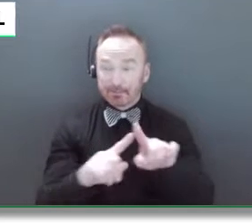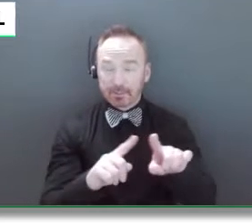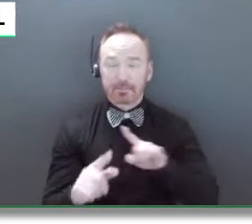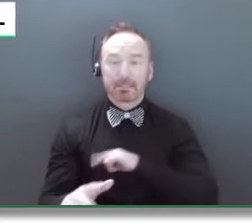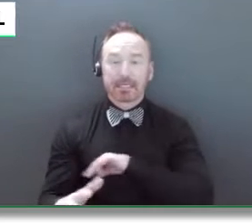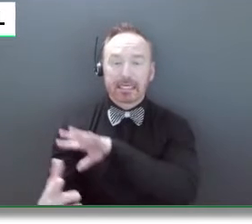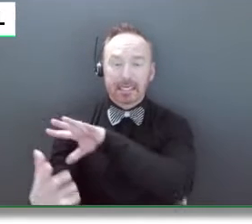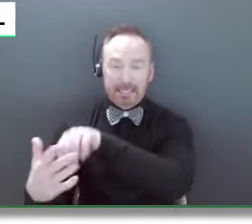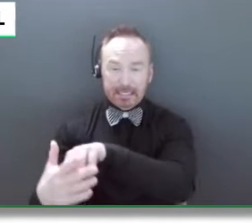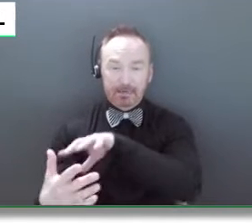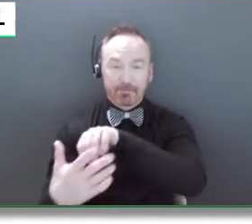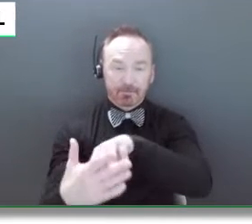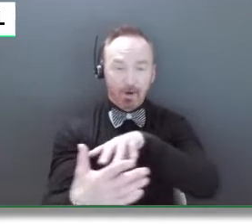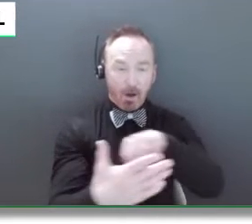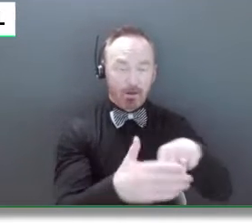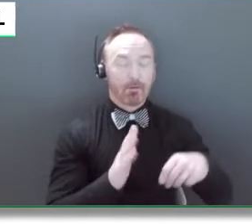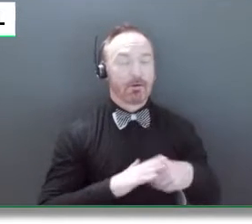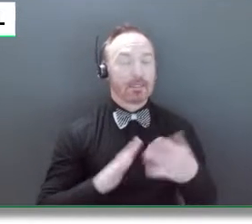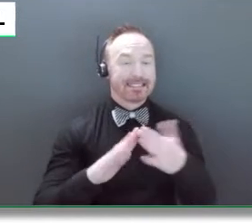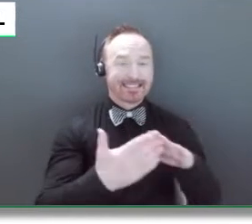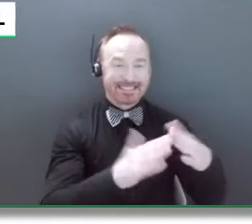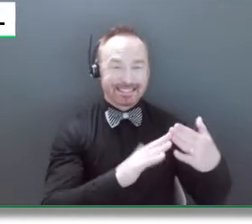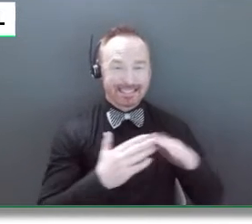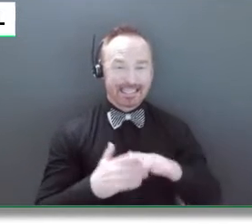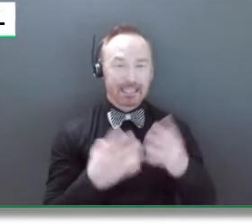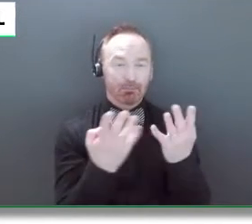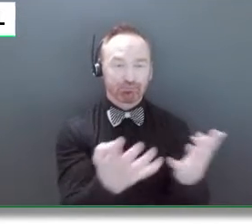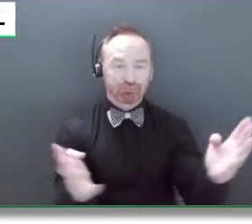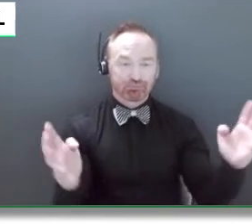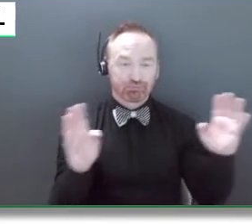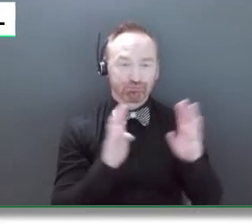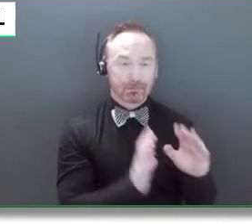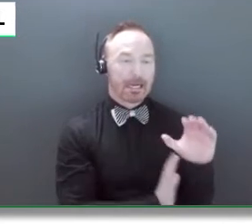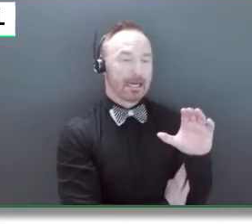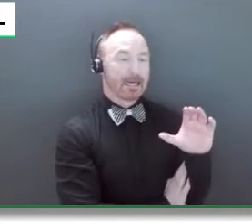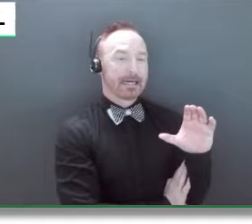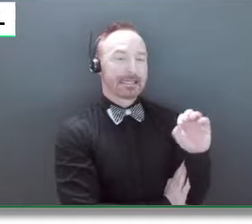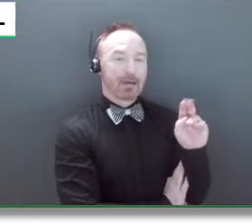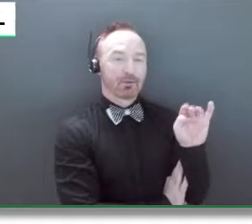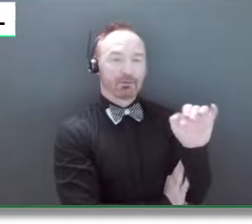meet everyone. Looking forward to the conversation. Nice to meet everybody.